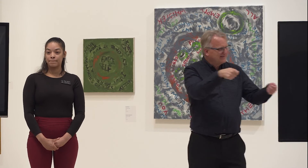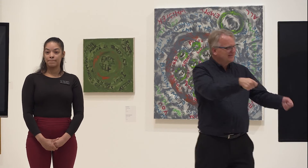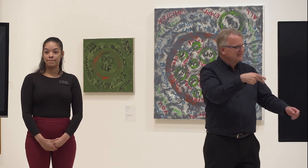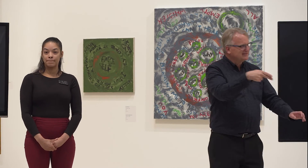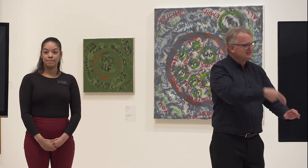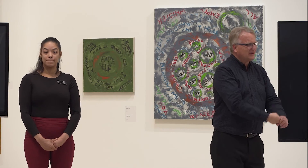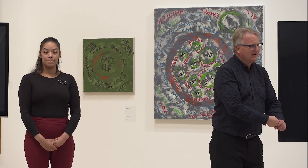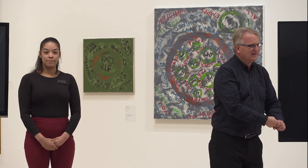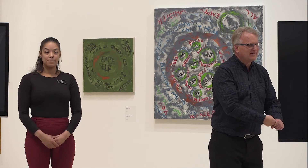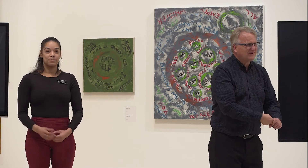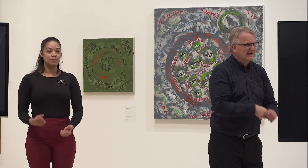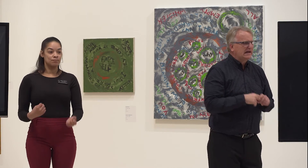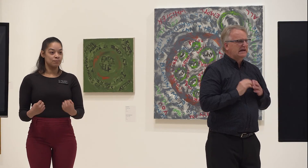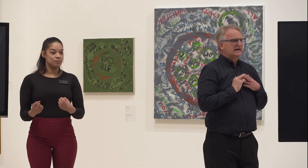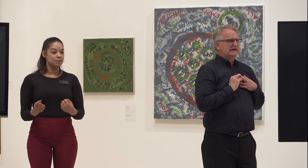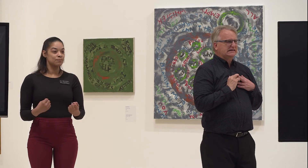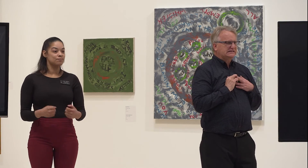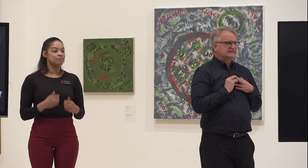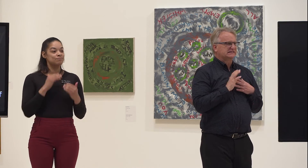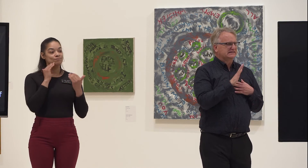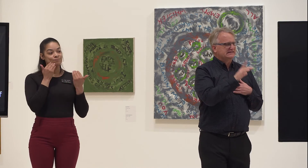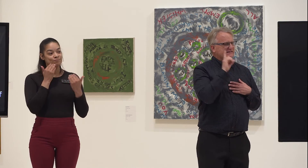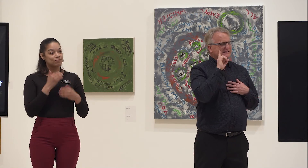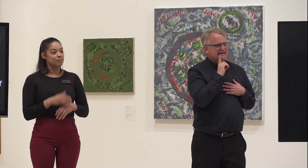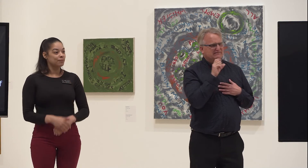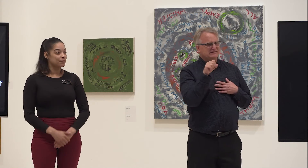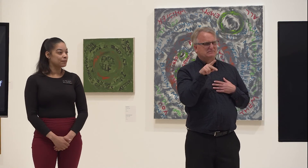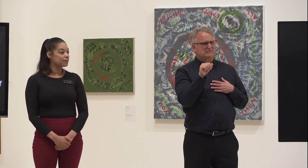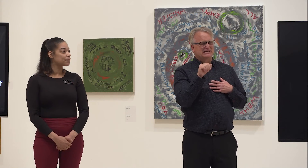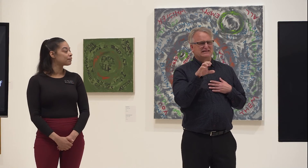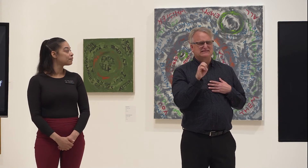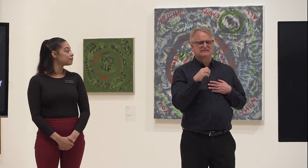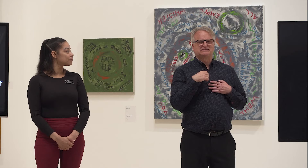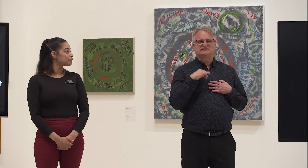When you see Deaf people together in the cafeteria, have a seat at the table. Join them.